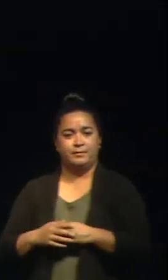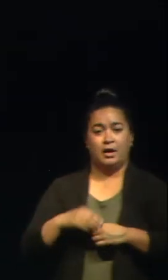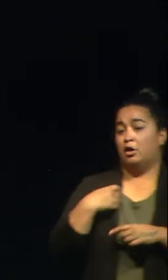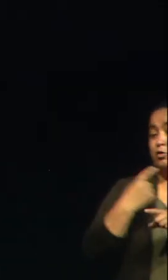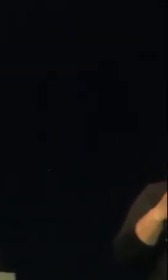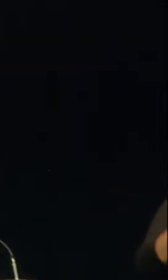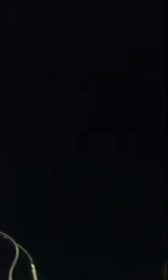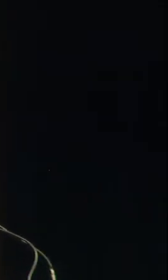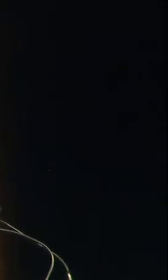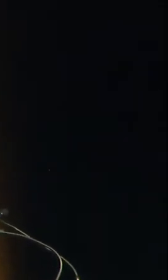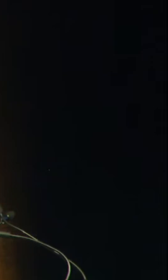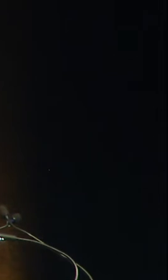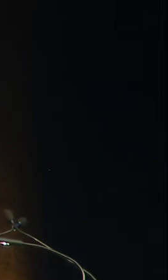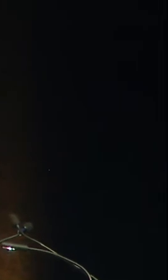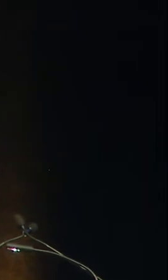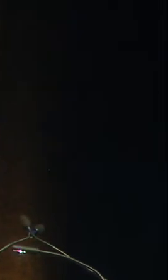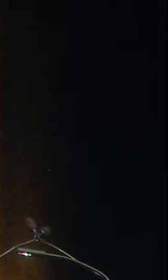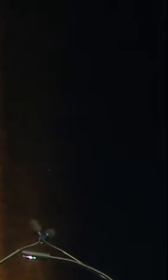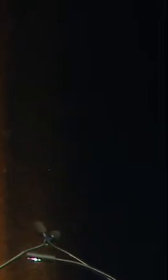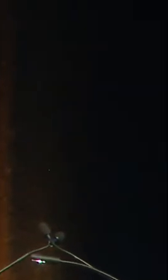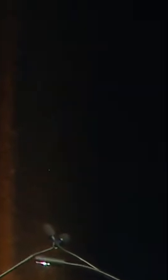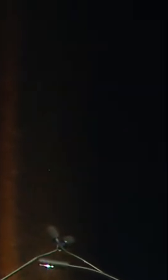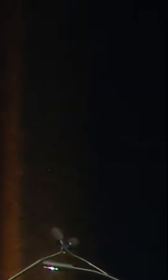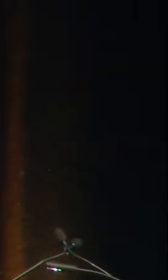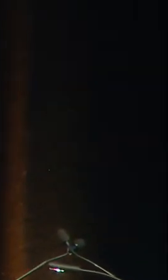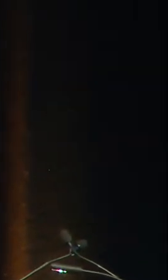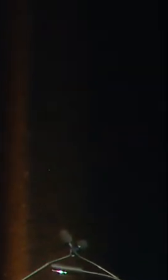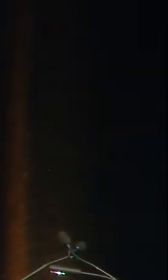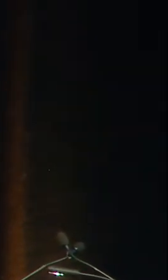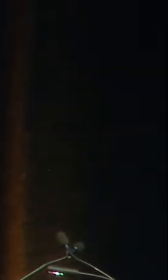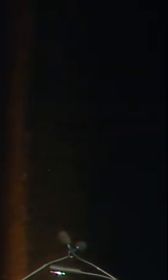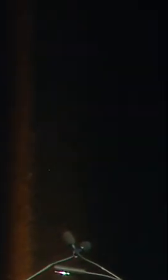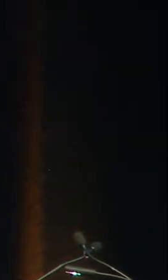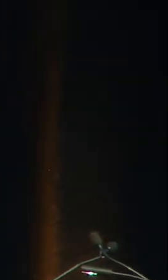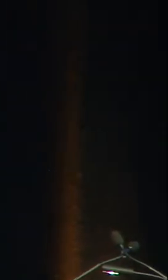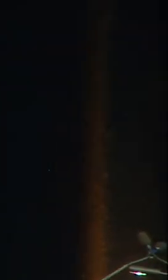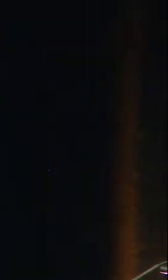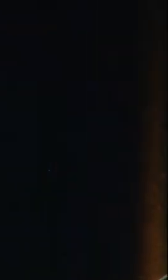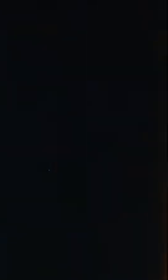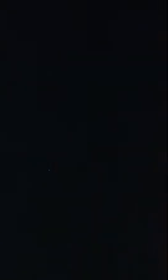I'll talk about what the bill does and what that will mean. People who know me will have